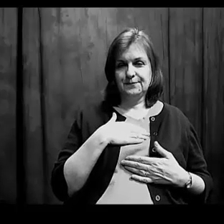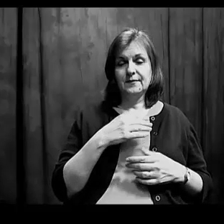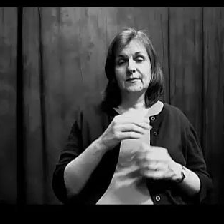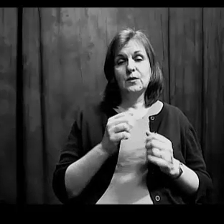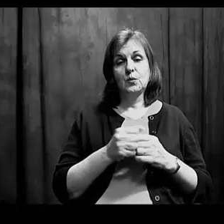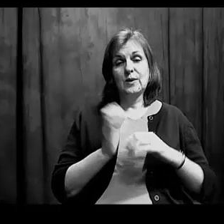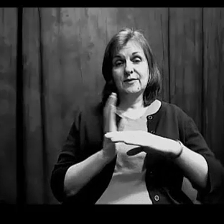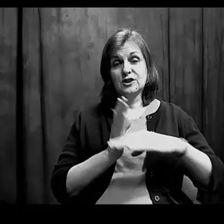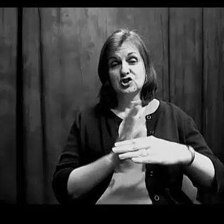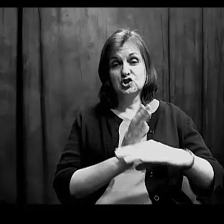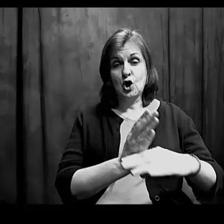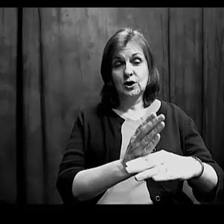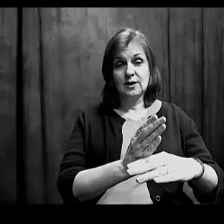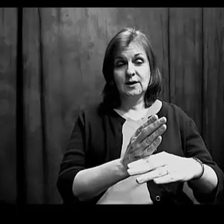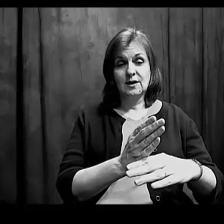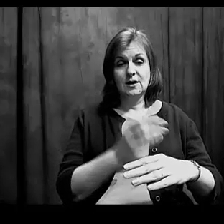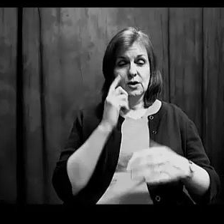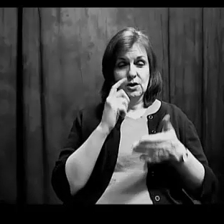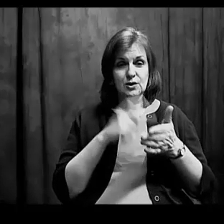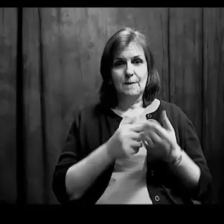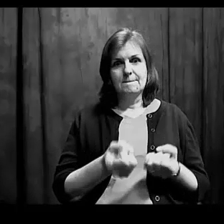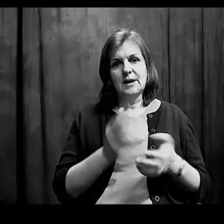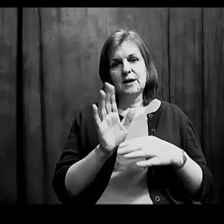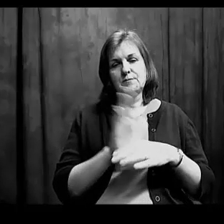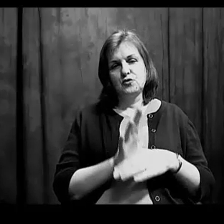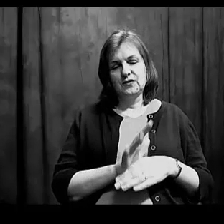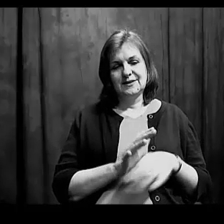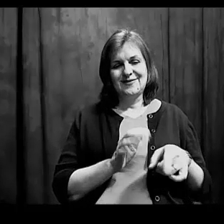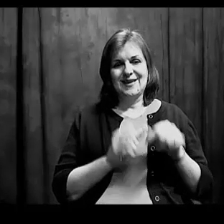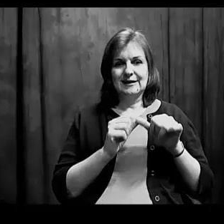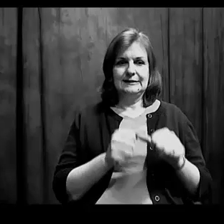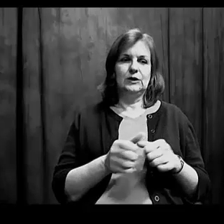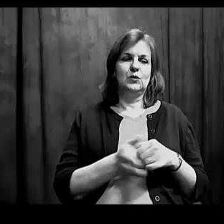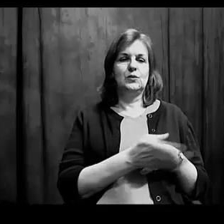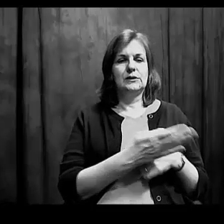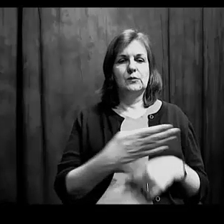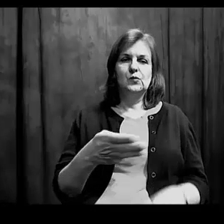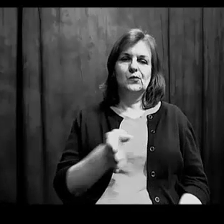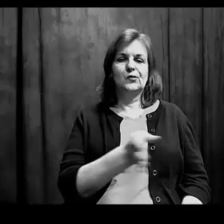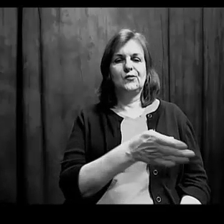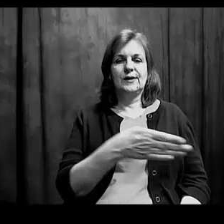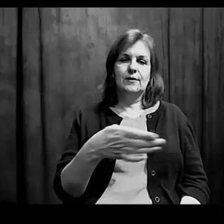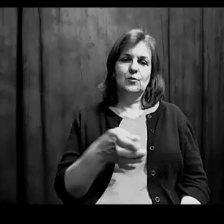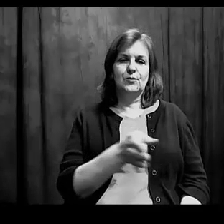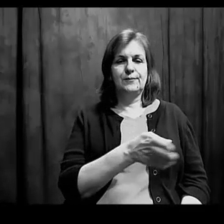our sharks you notice in many of the movies that they continuously keep moving to keep